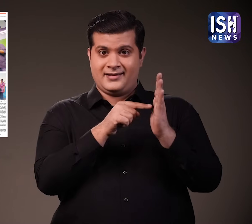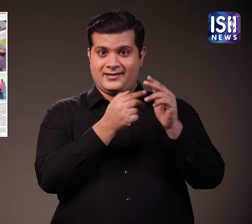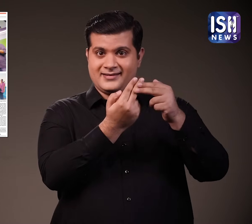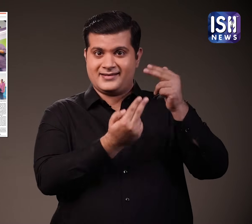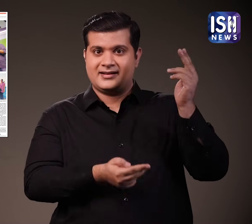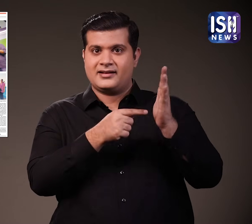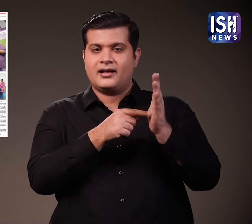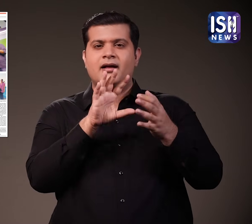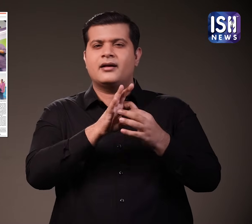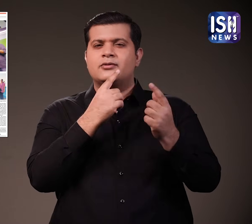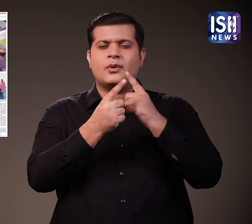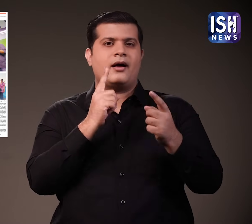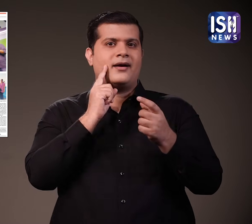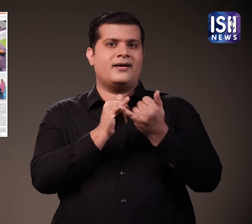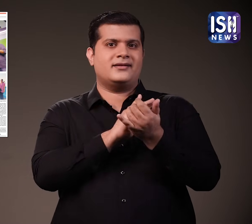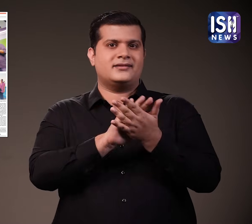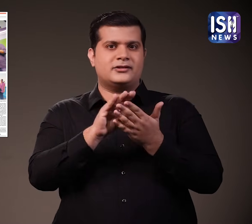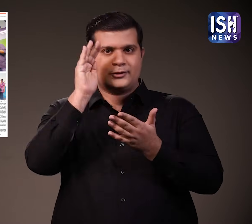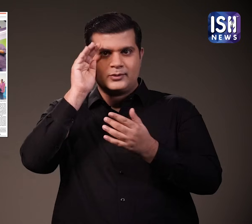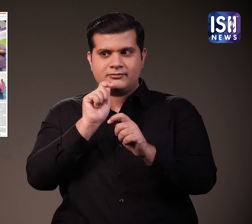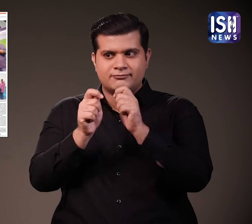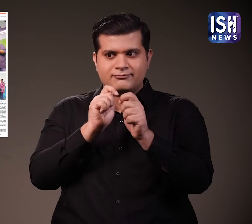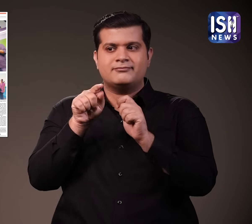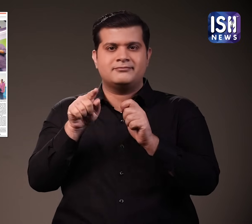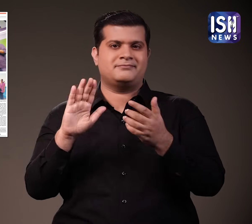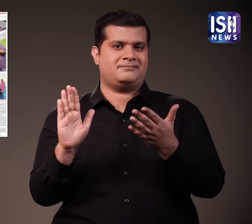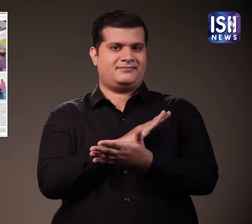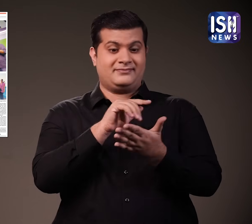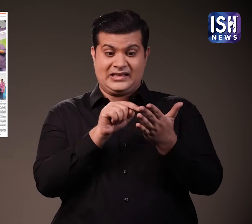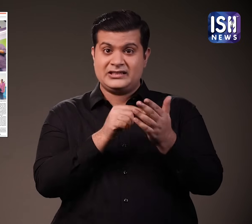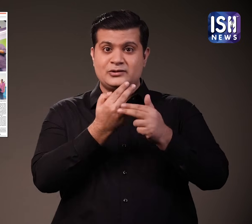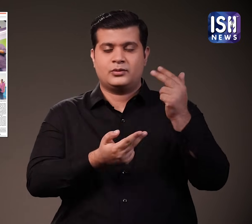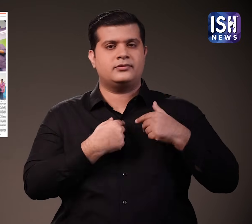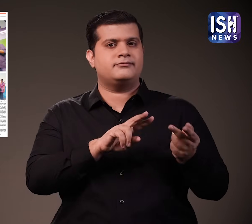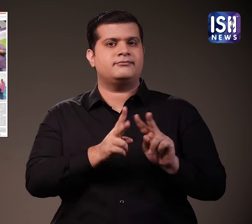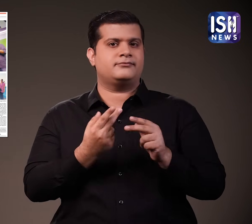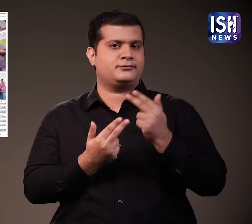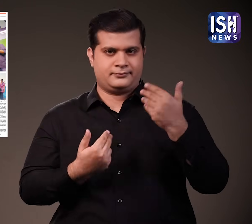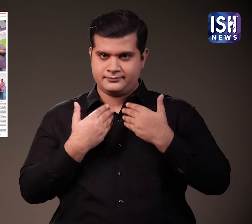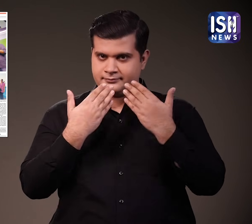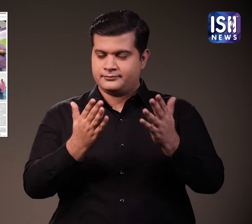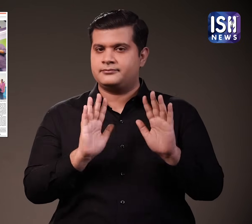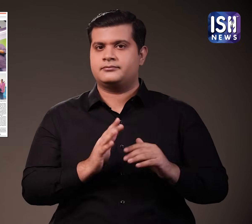The article is about ISH News. I will now interpret the article.